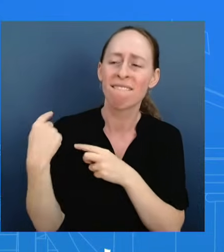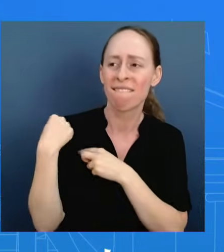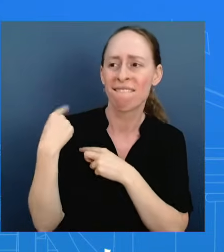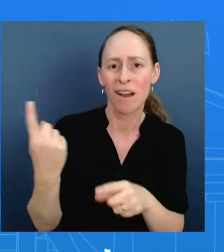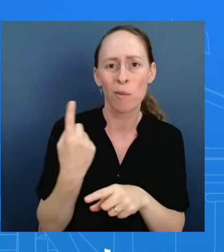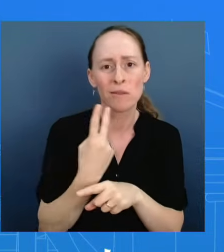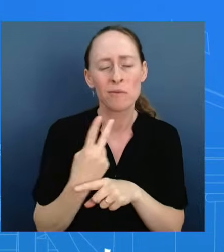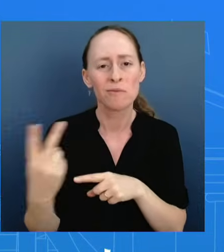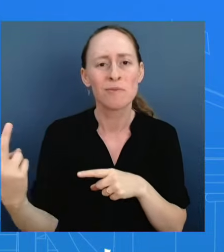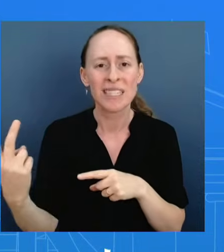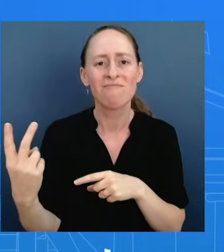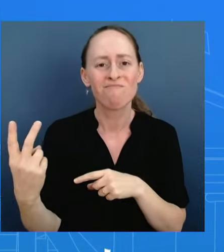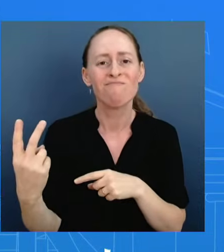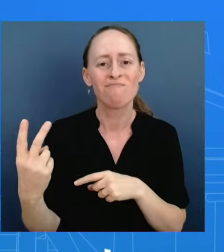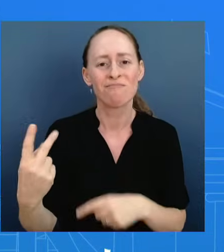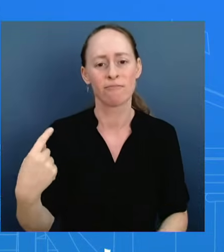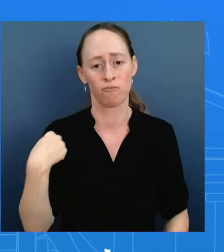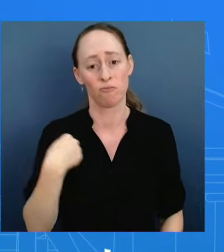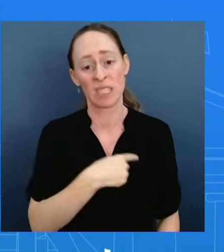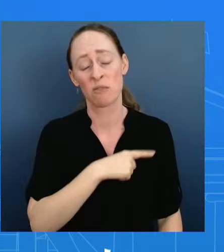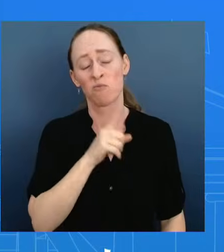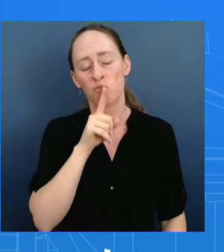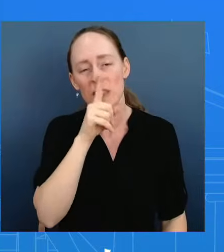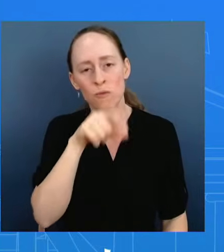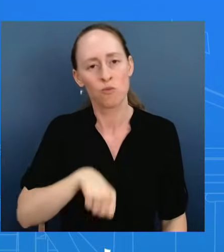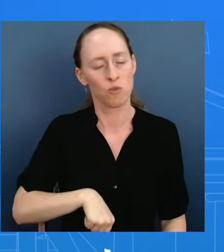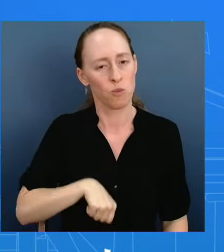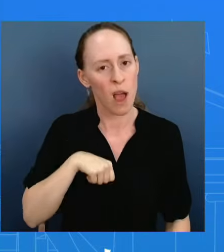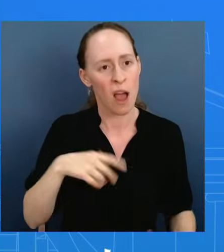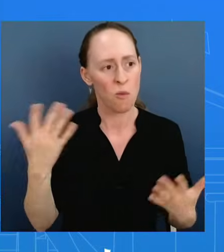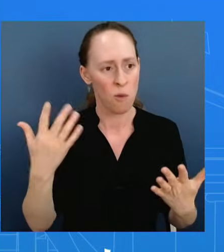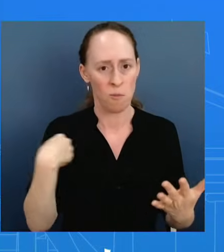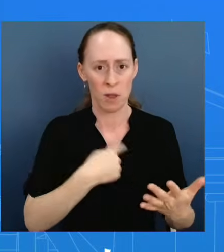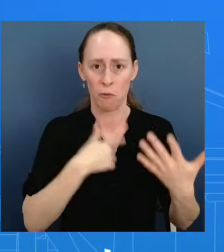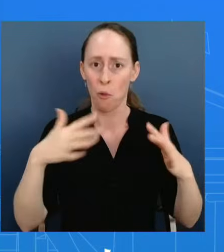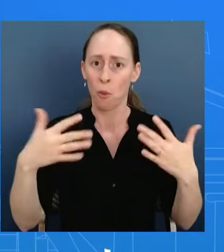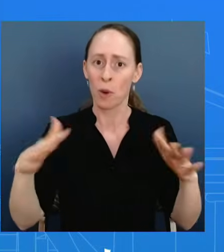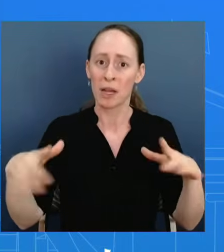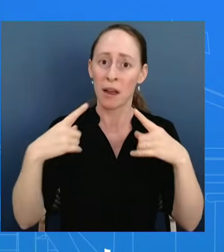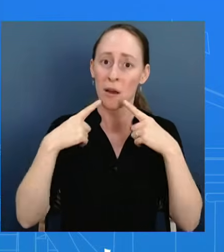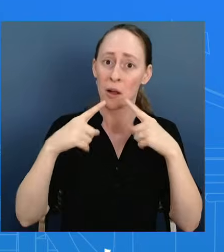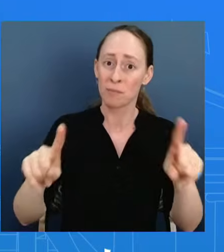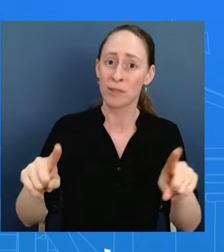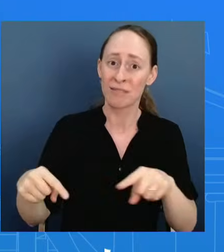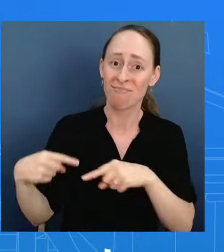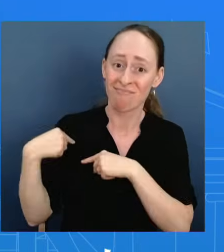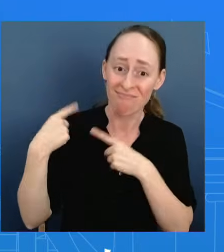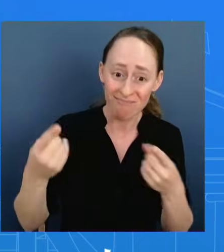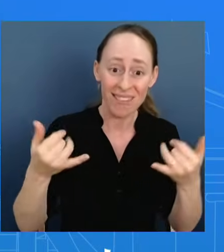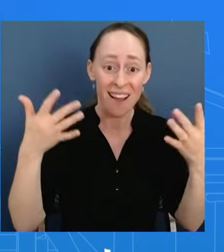of what we’ve been able to get done. And now, there’s six months left. The Press: I -- I noticed -- and maybe I -- I misread it -- Ms. Jean-Pierre: Yeah.